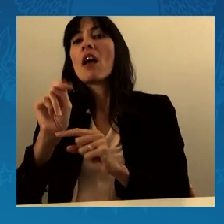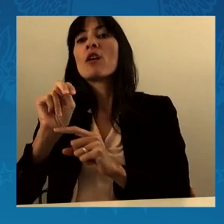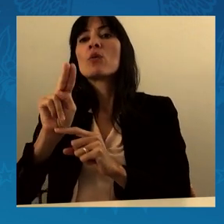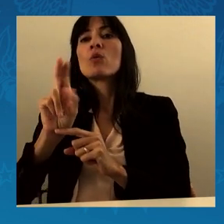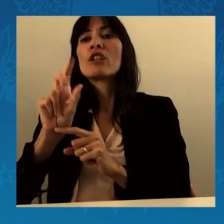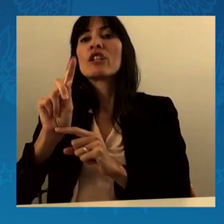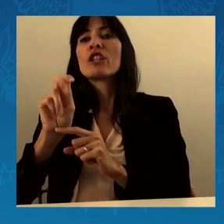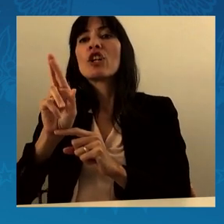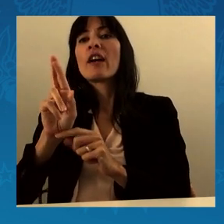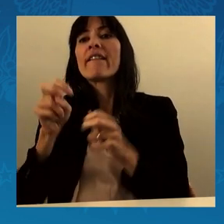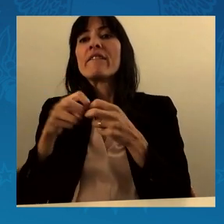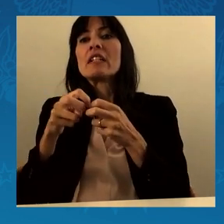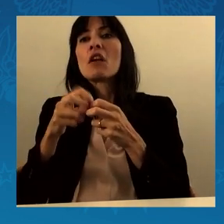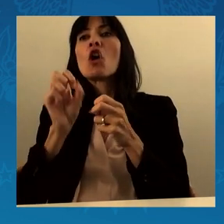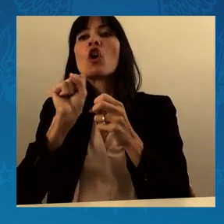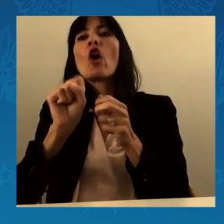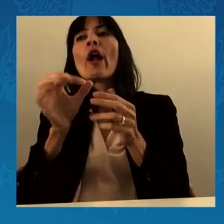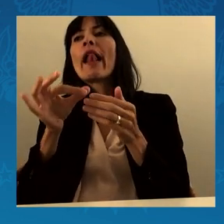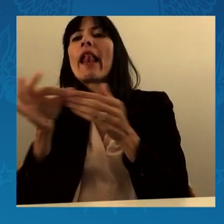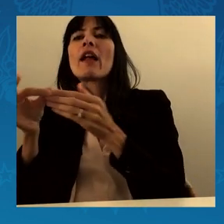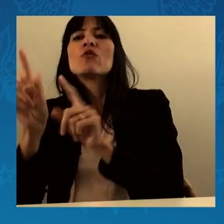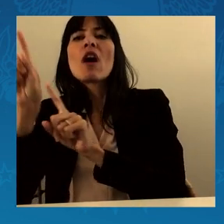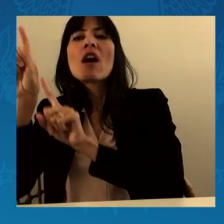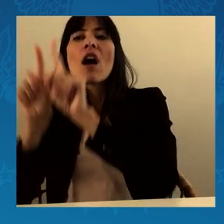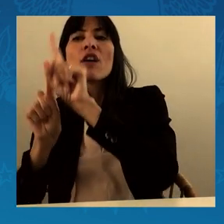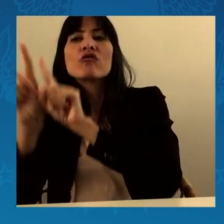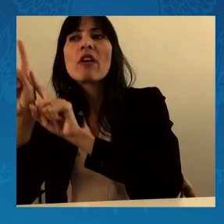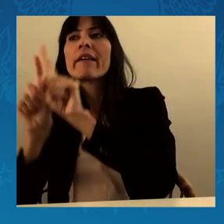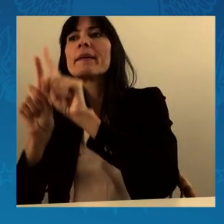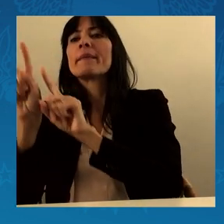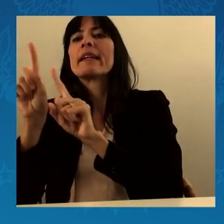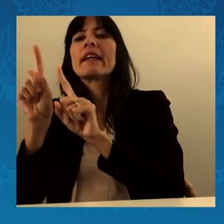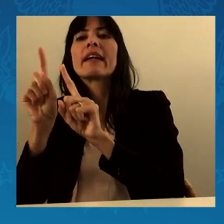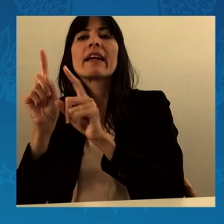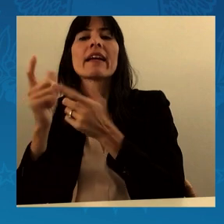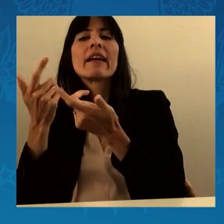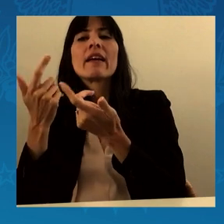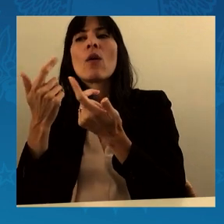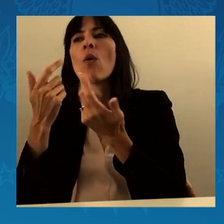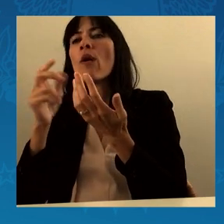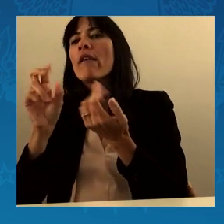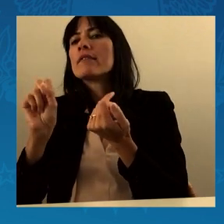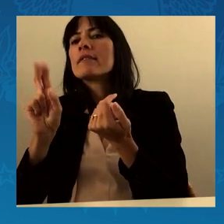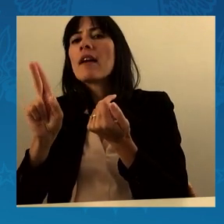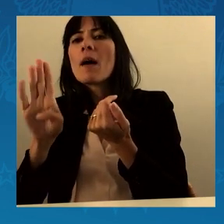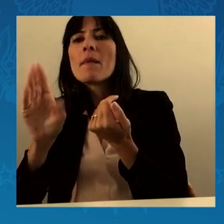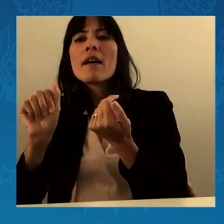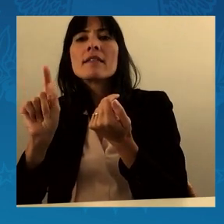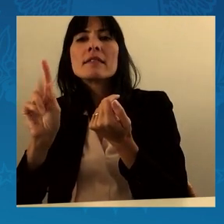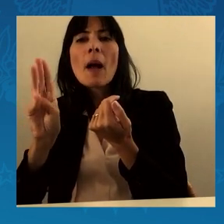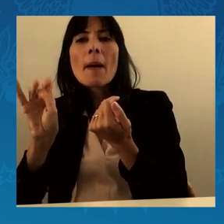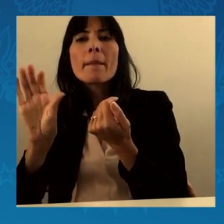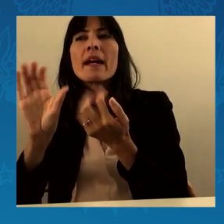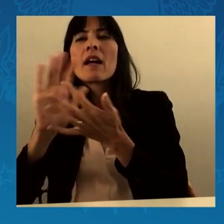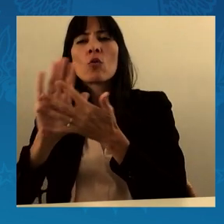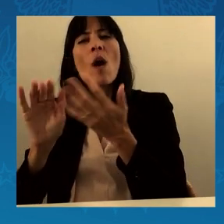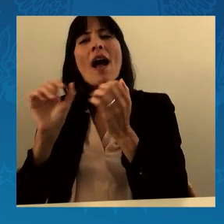into the world down here in subatomic things. I feel like I just get to explore and see more of the world than most people go to